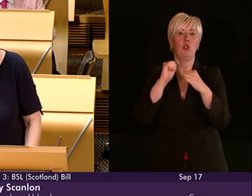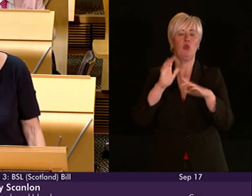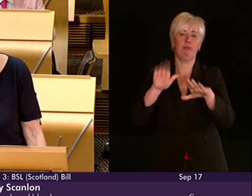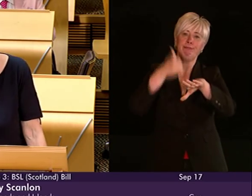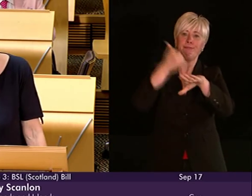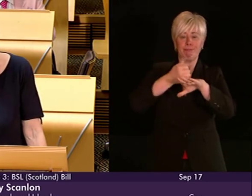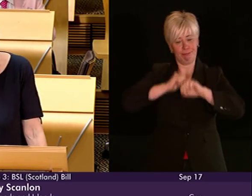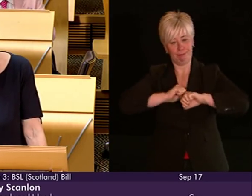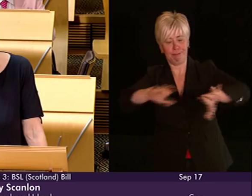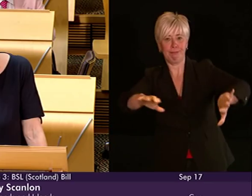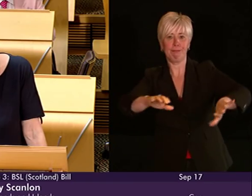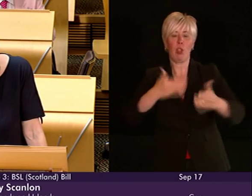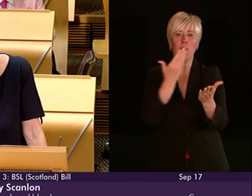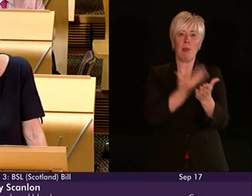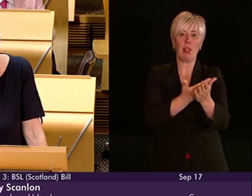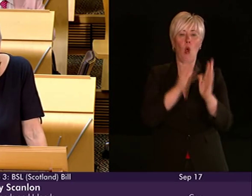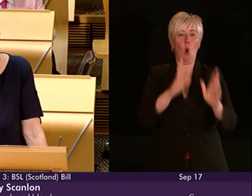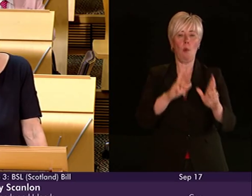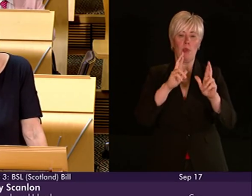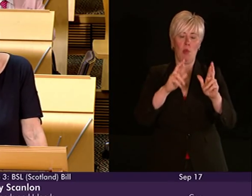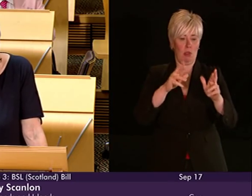adhere to the principles and hopes that are